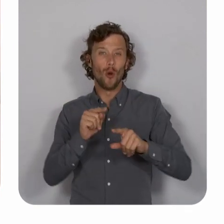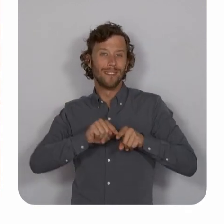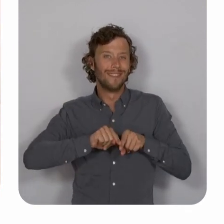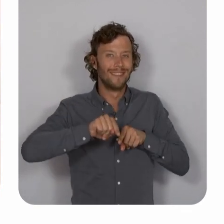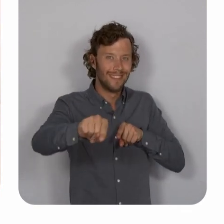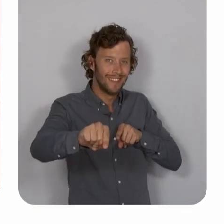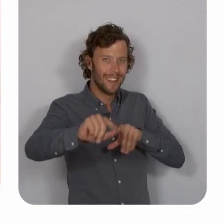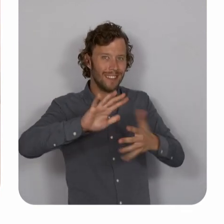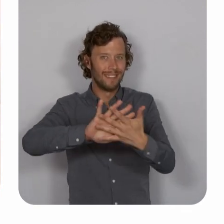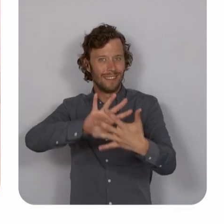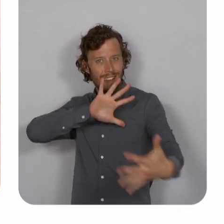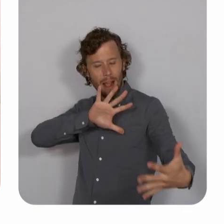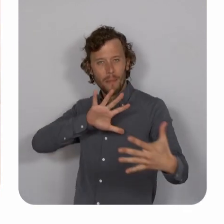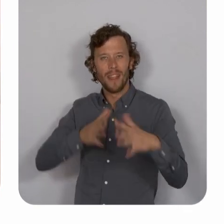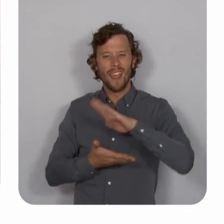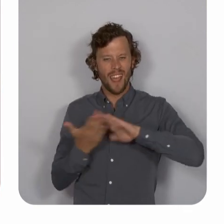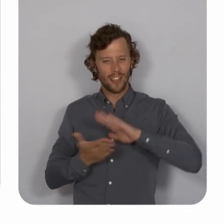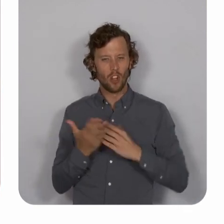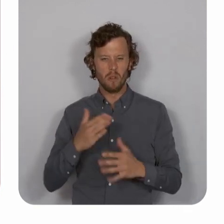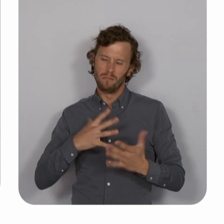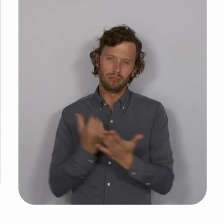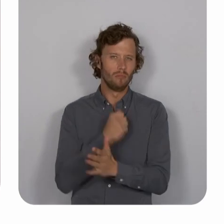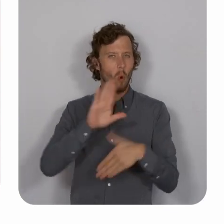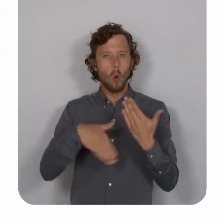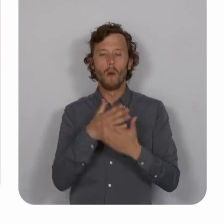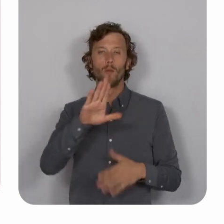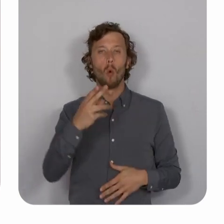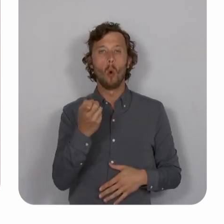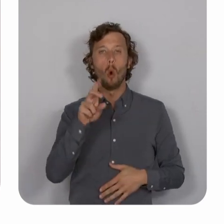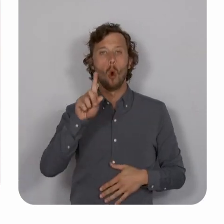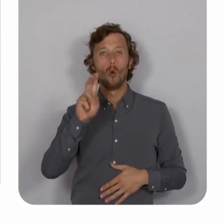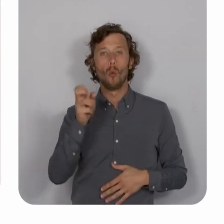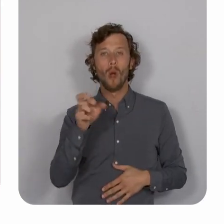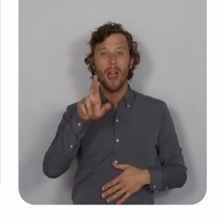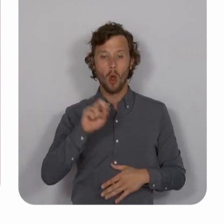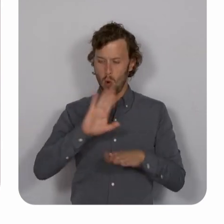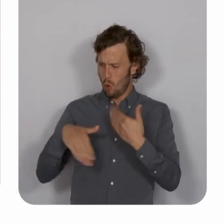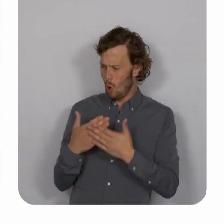all your mixed reality apps automatically benefit from this new Passthrough.